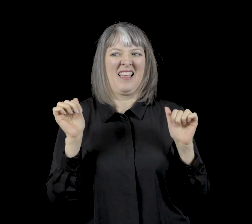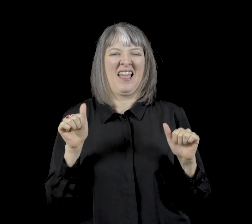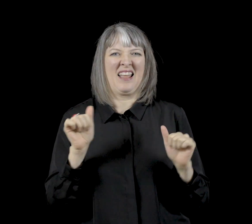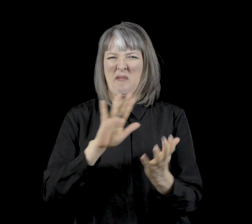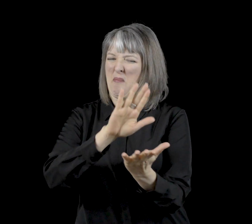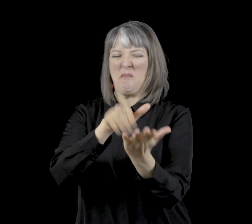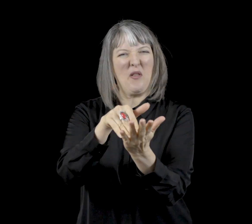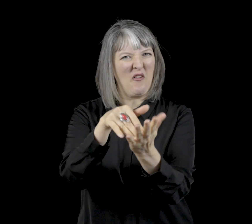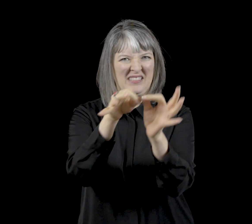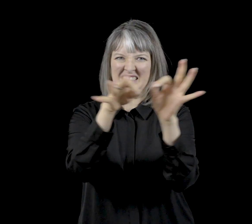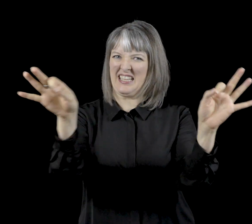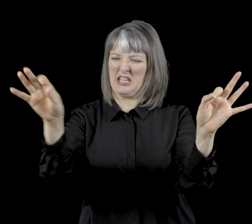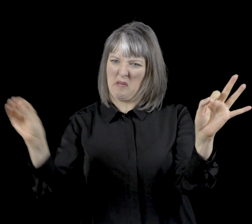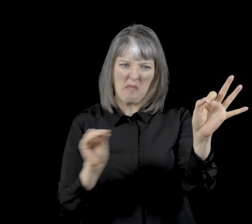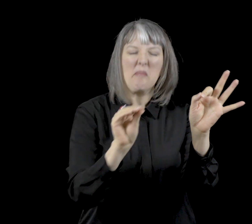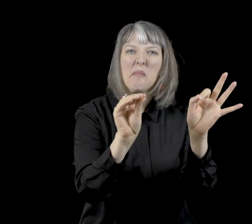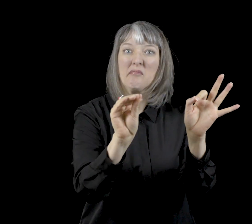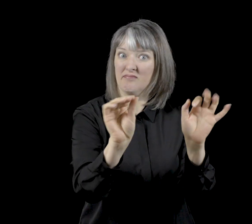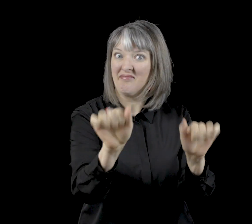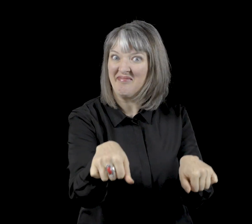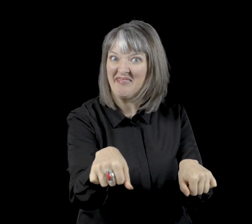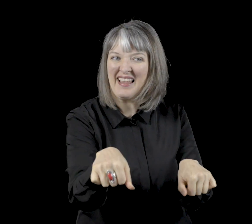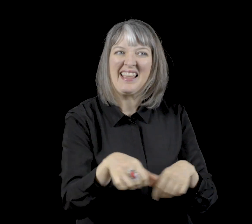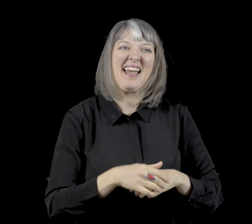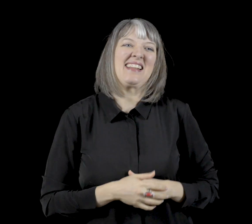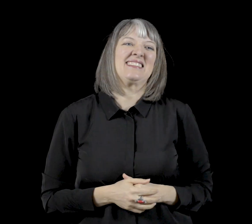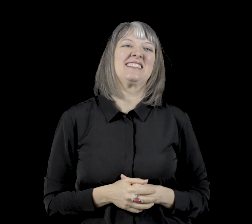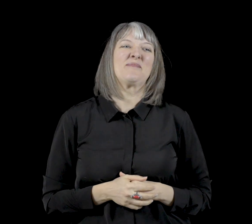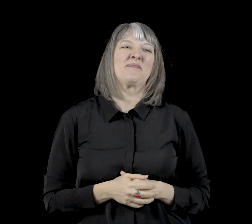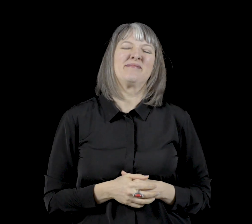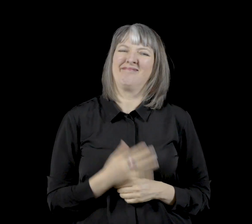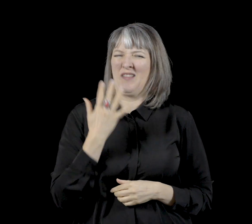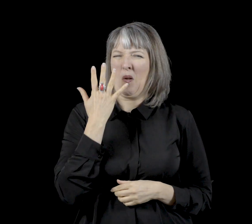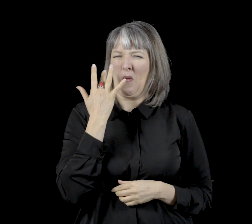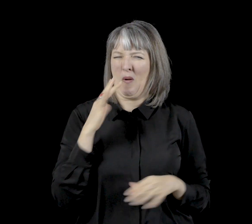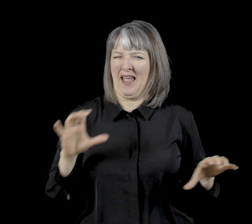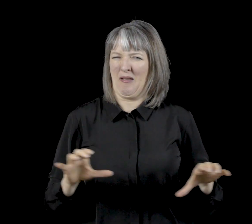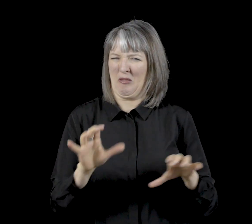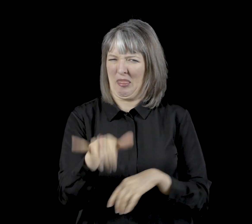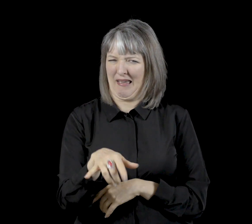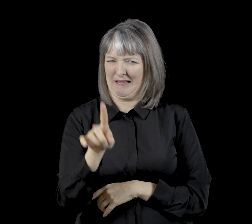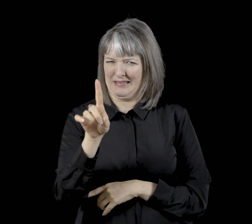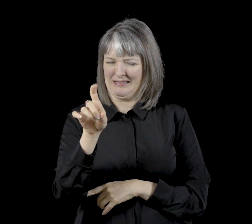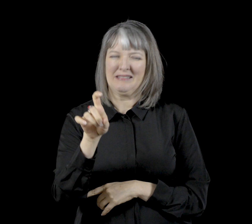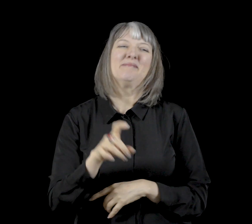These can be used right in the middle of a sentence. Why do we do this?